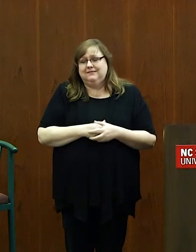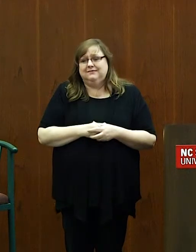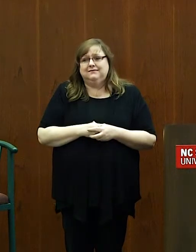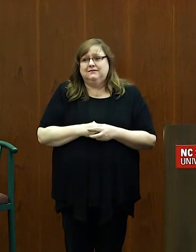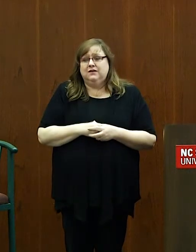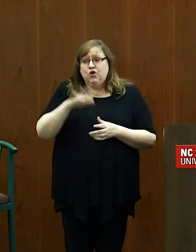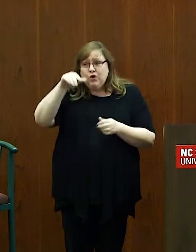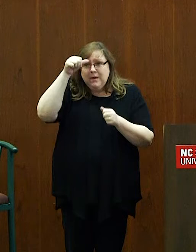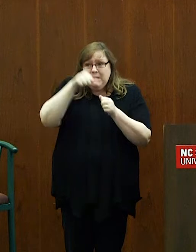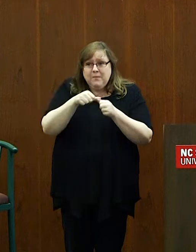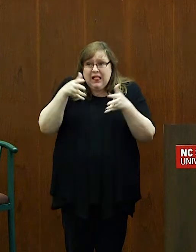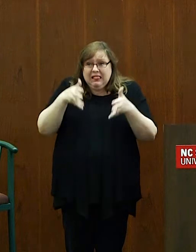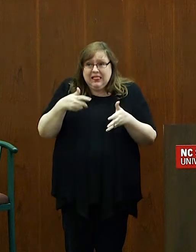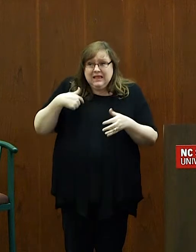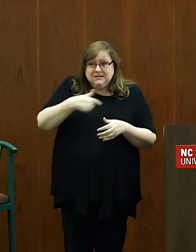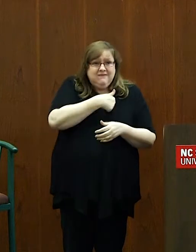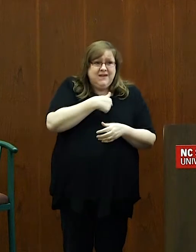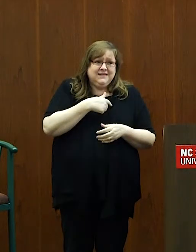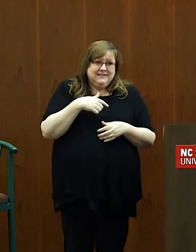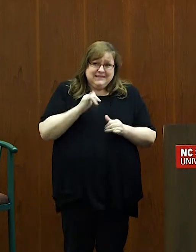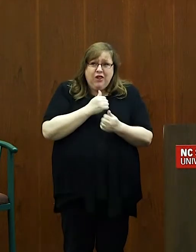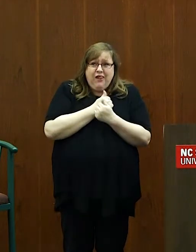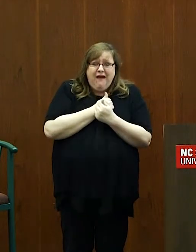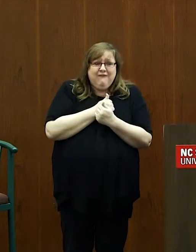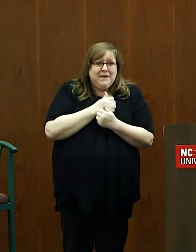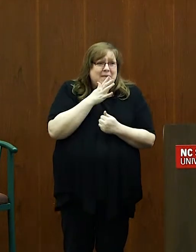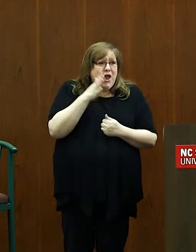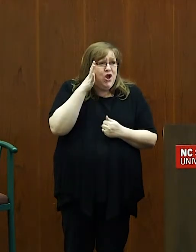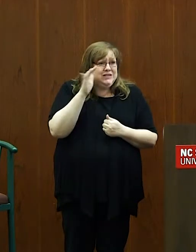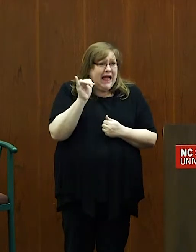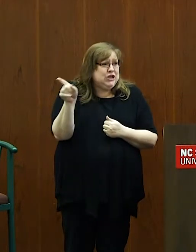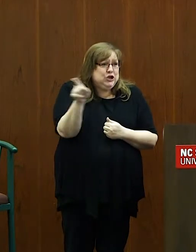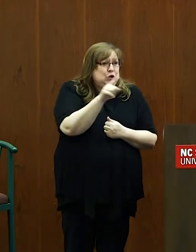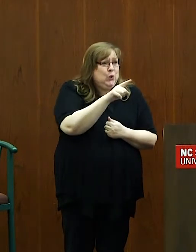of us loving parents, just like you, who want only the best of our children and